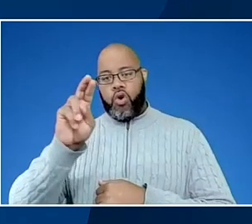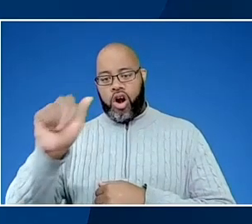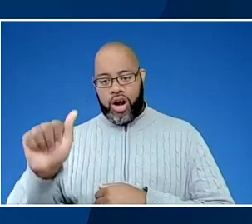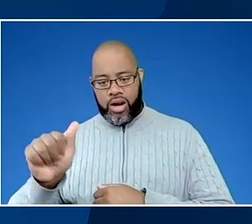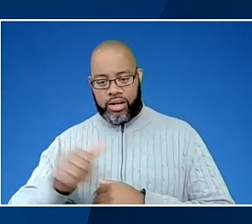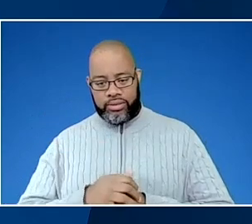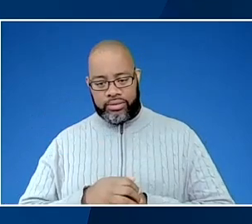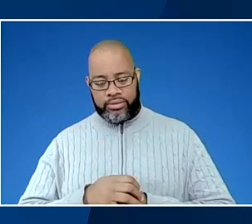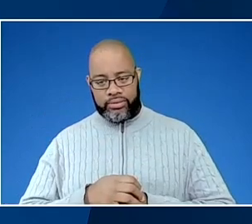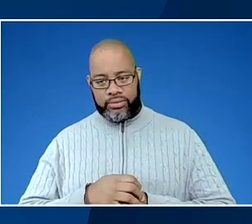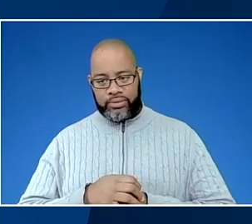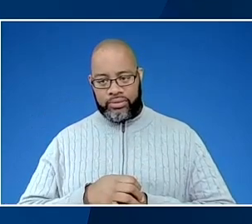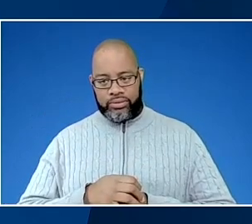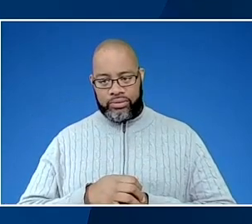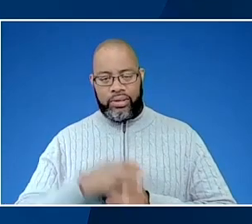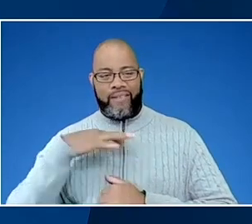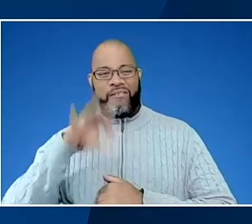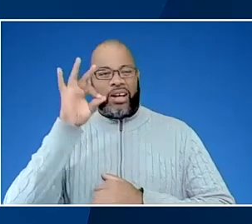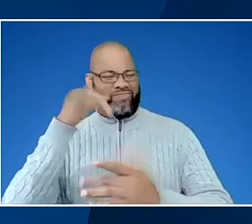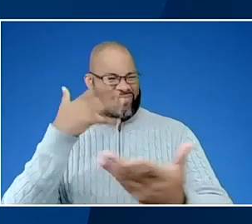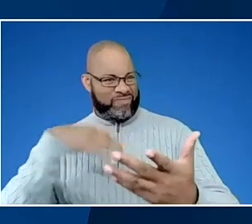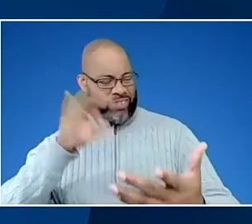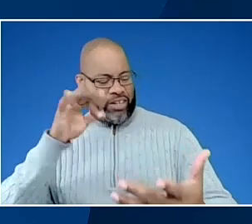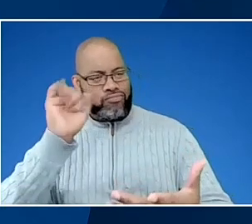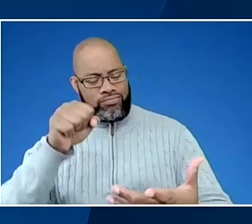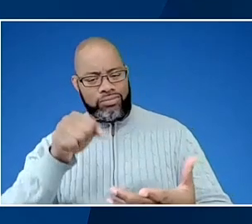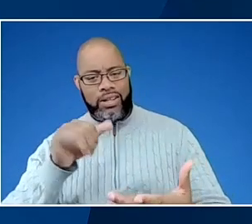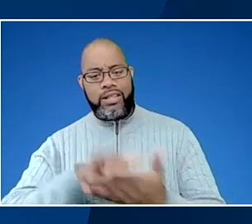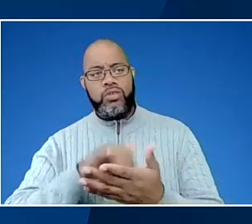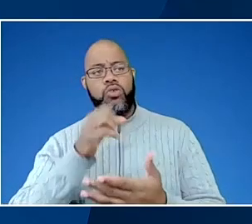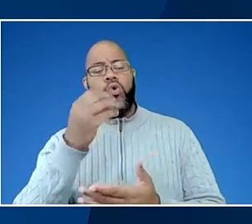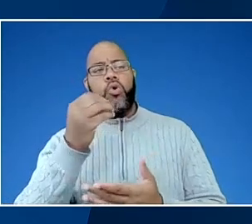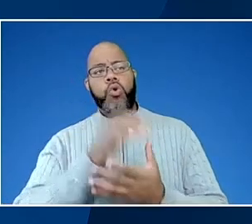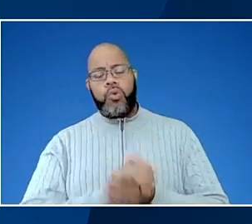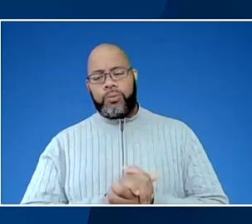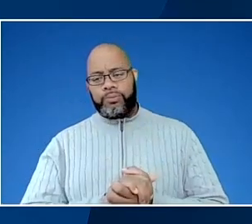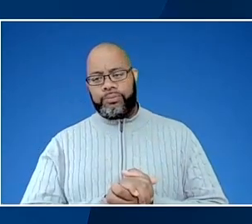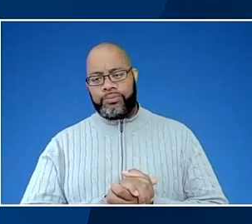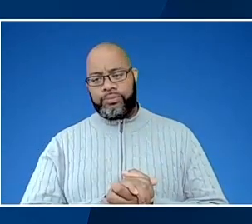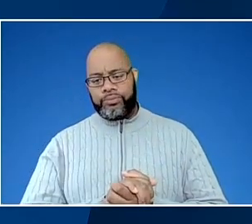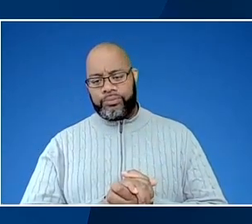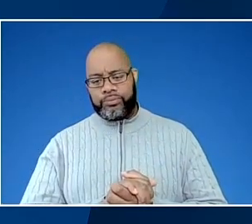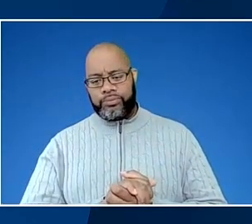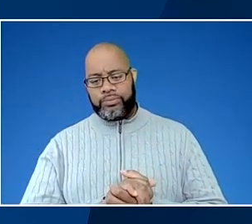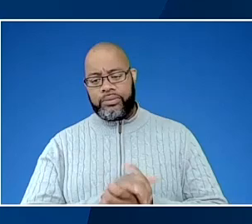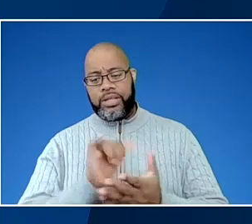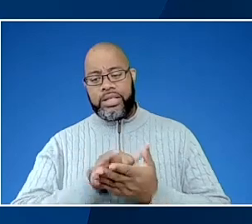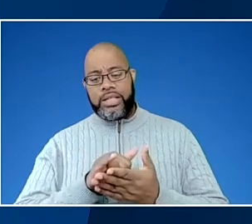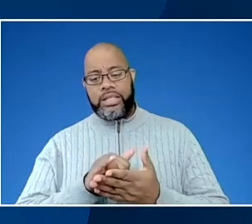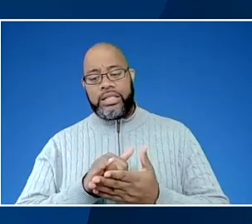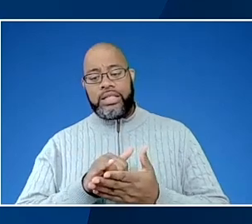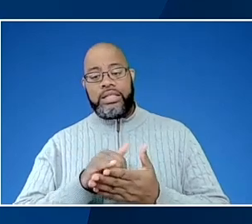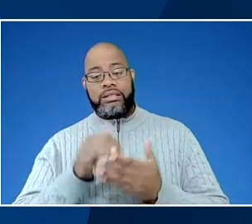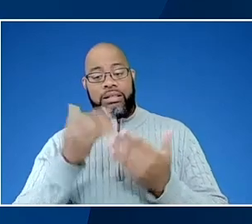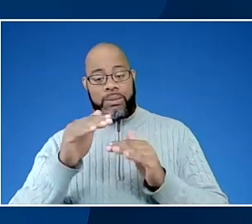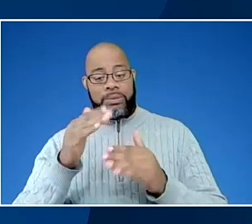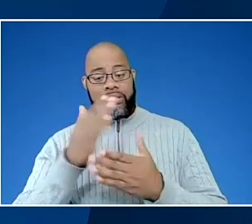Oh, yeah, and I found it. I'm sorry. It's- so existing PRWORA explicitly prohibits certain types of Federal public benefits in the kit. In this case,